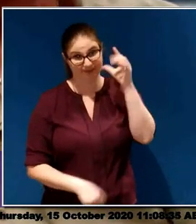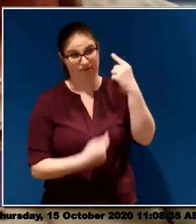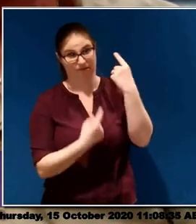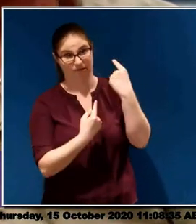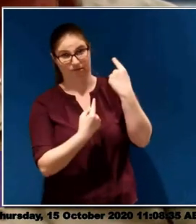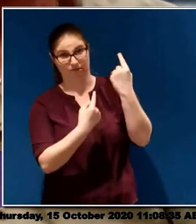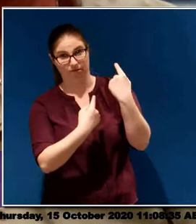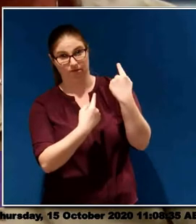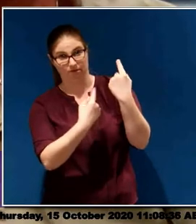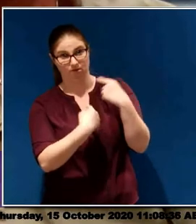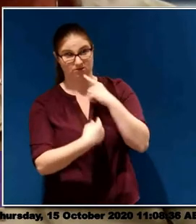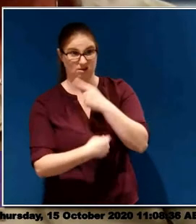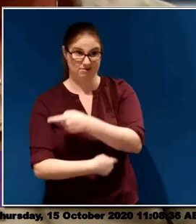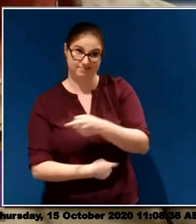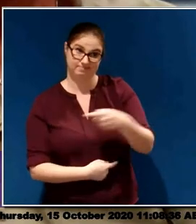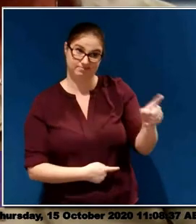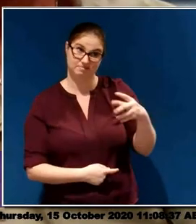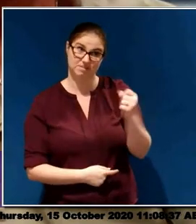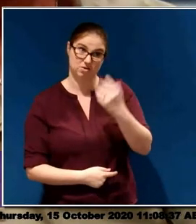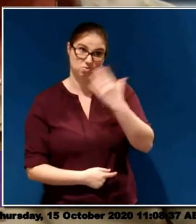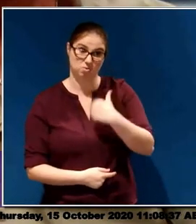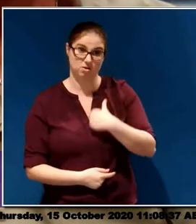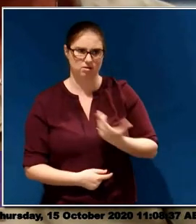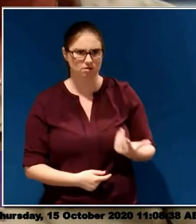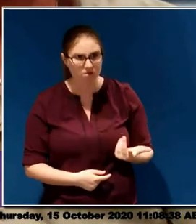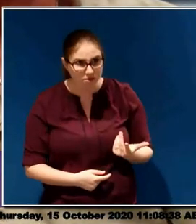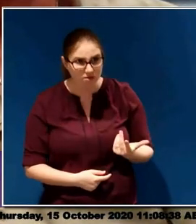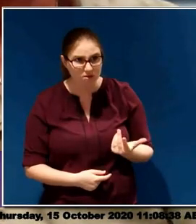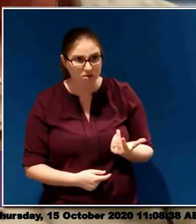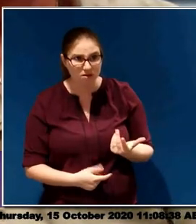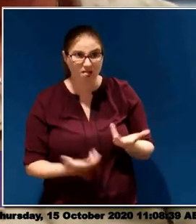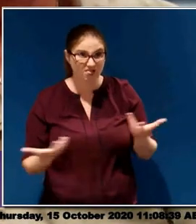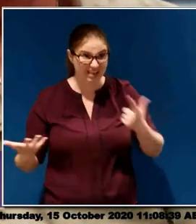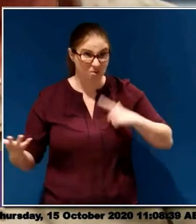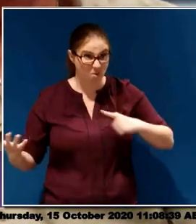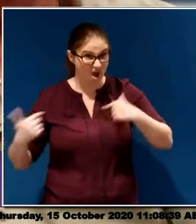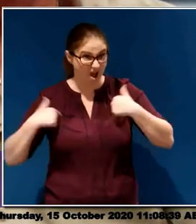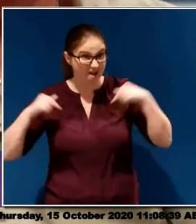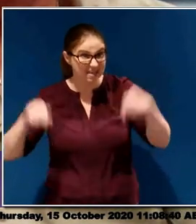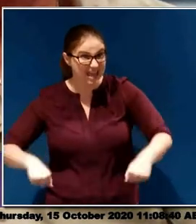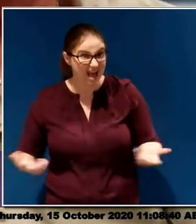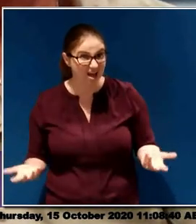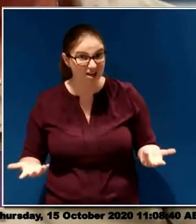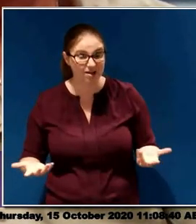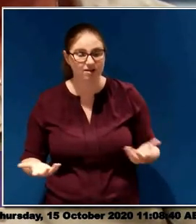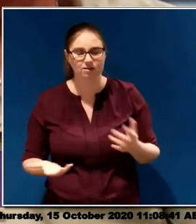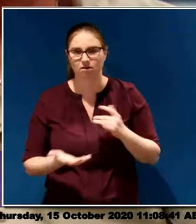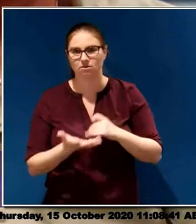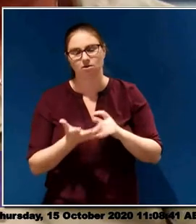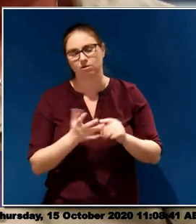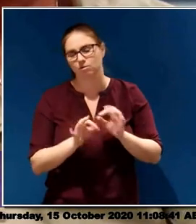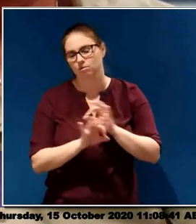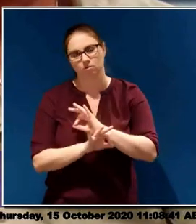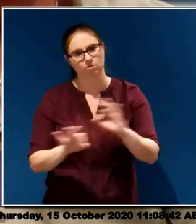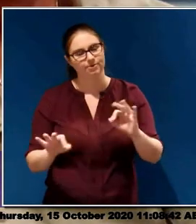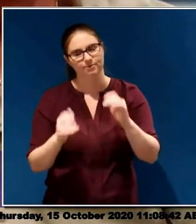And I'm like "Wow, that's how I ended up here." So, yeah, it really wasn't a very nice experience after that.